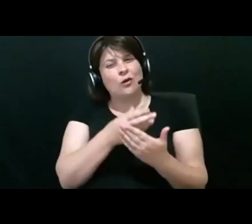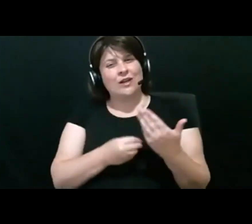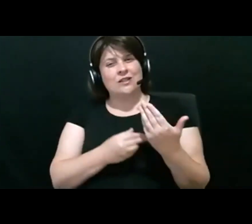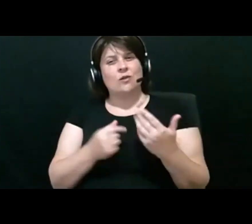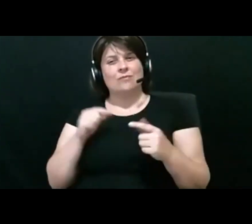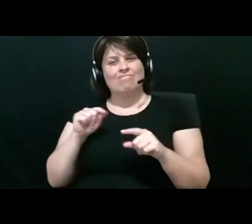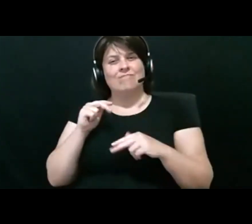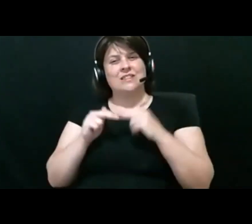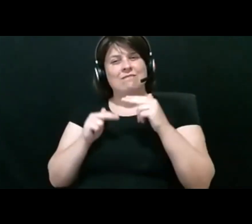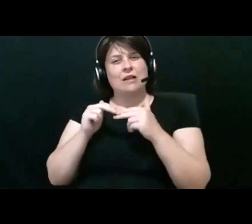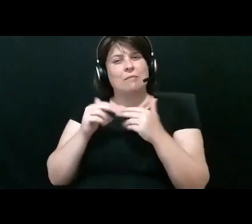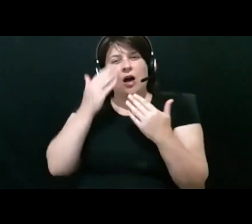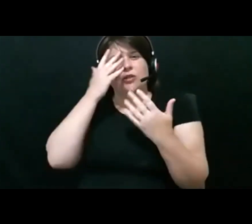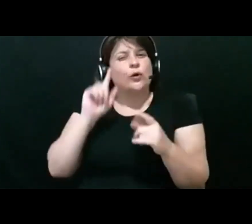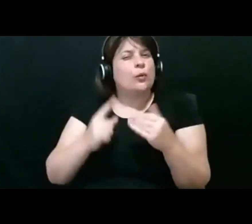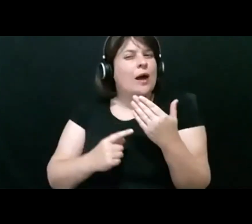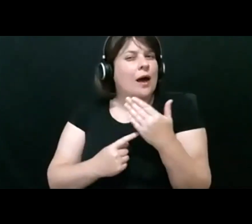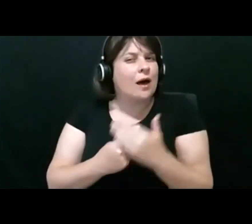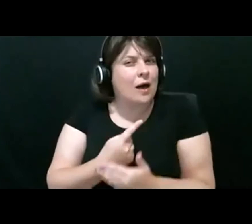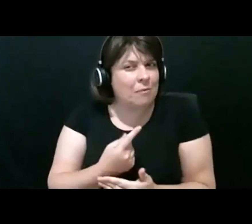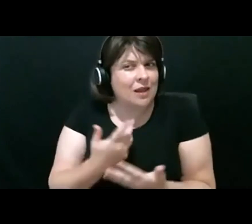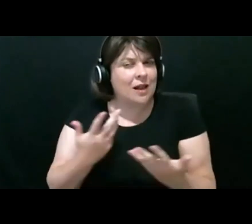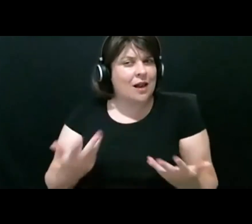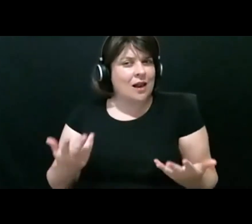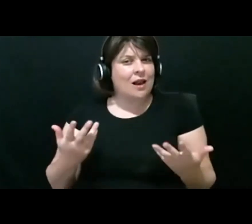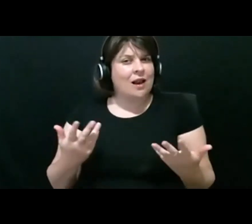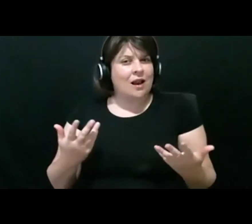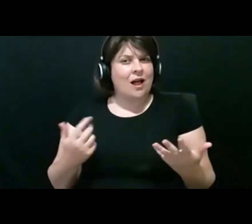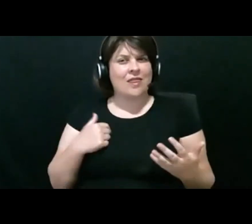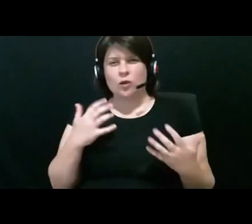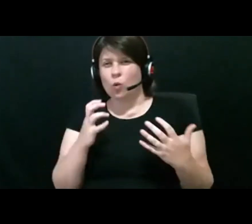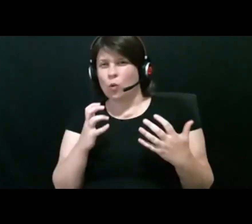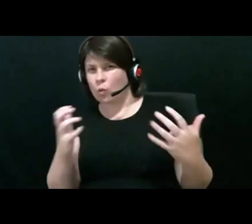I will refer to some of the people in the audience because I think they might know